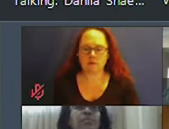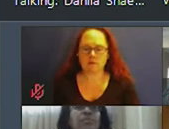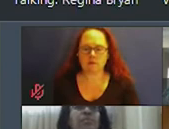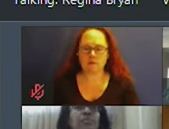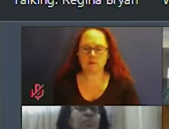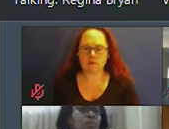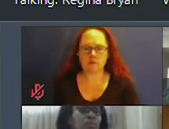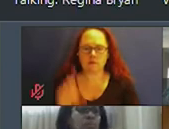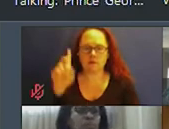Daisy maggot.